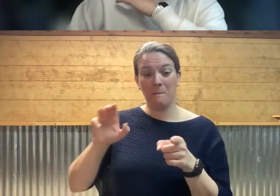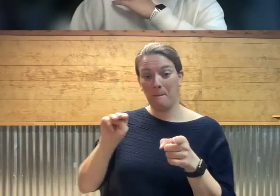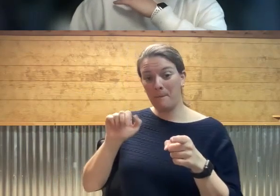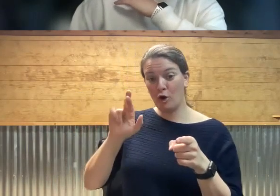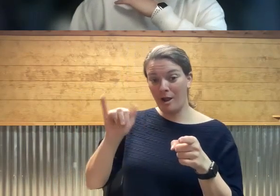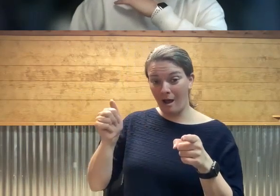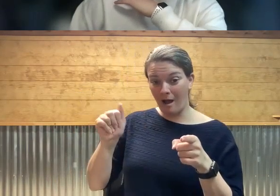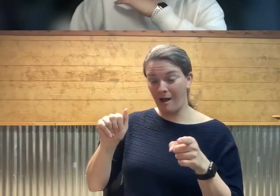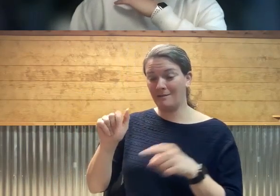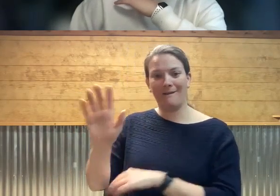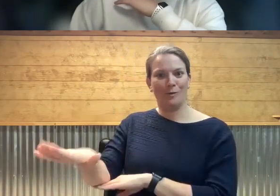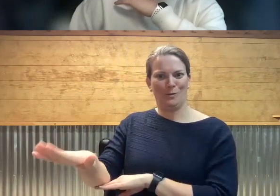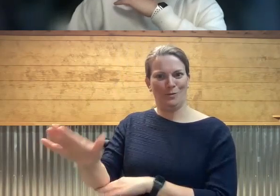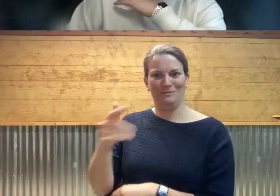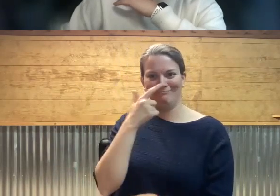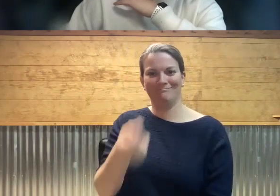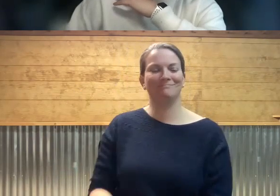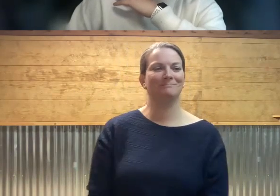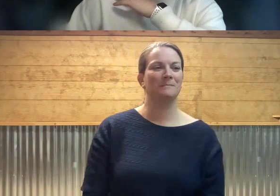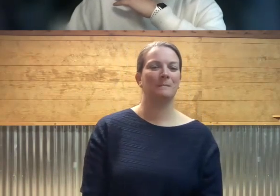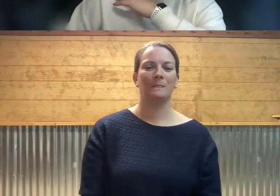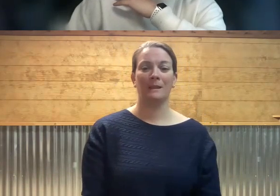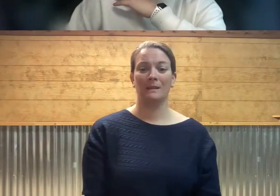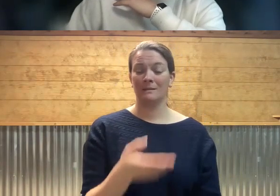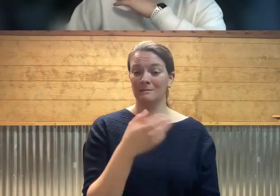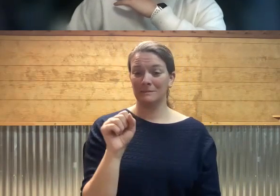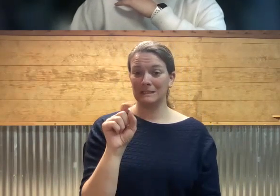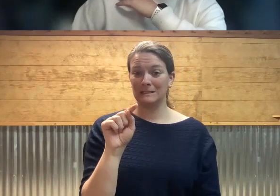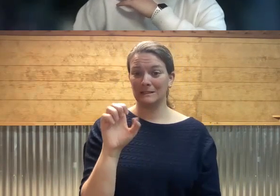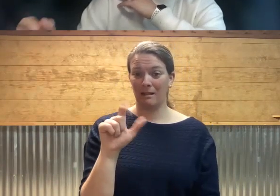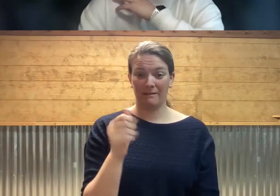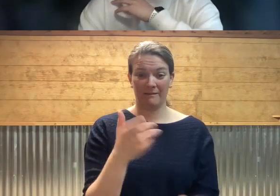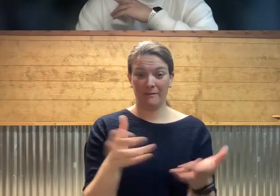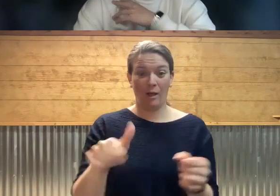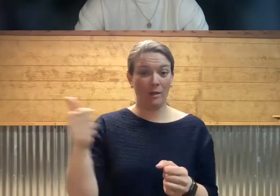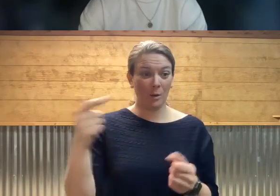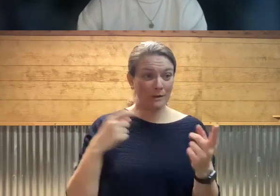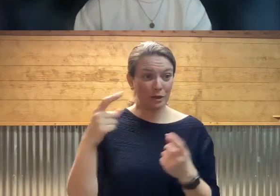If there are no other questions anybody else have any last minute questions.